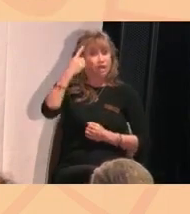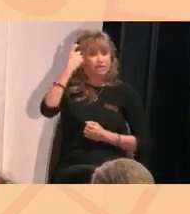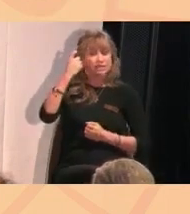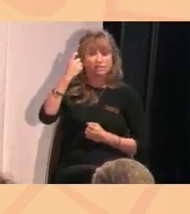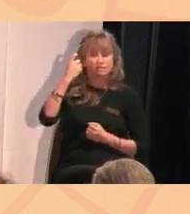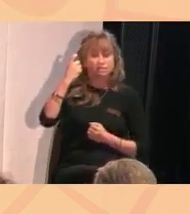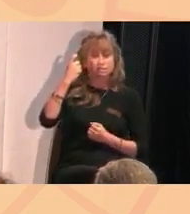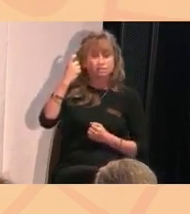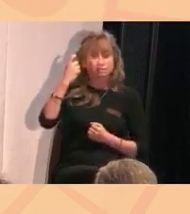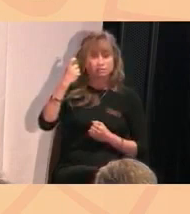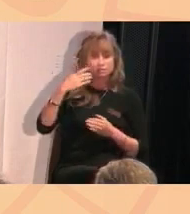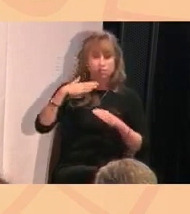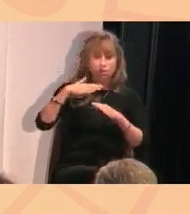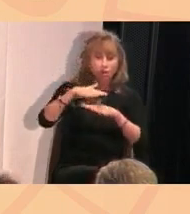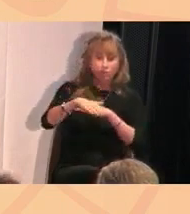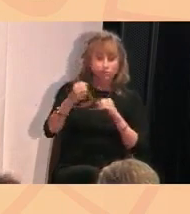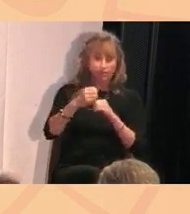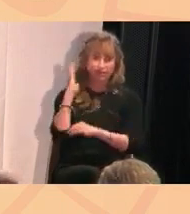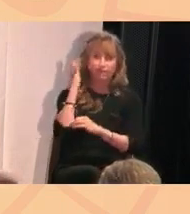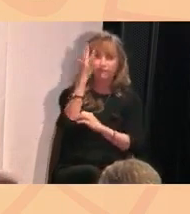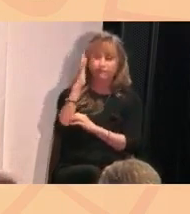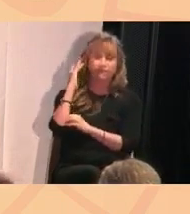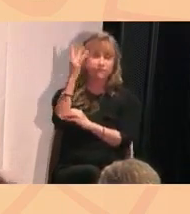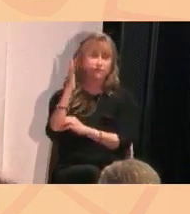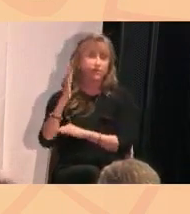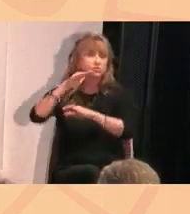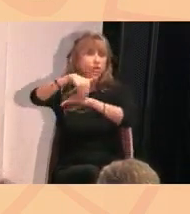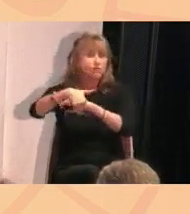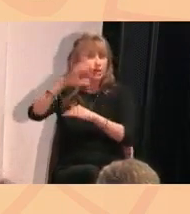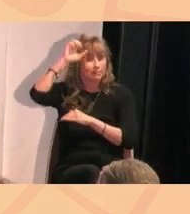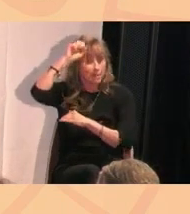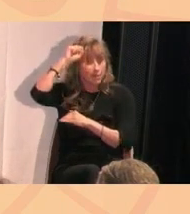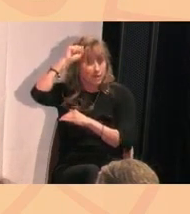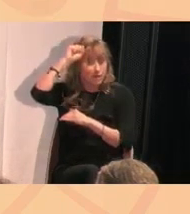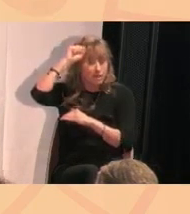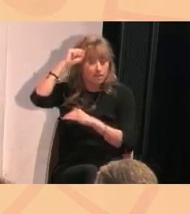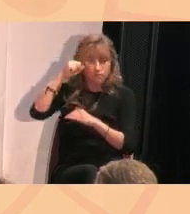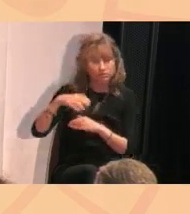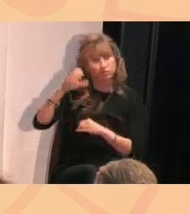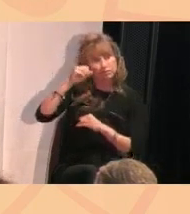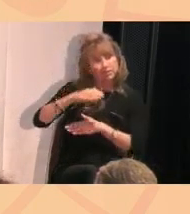Getting back to your question directly, it just stuns me when I put the,